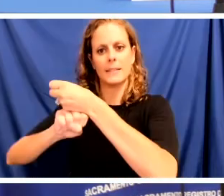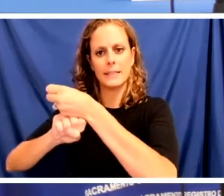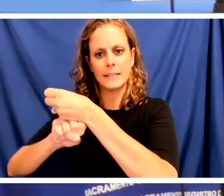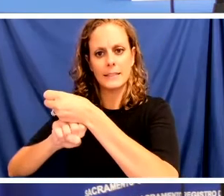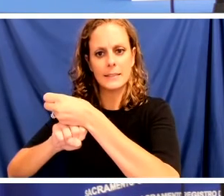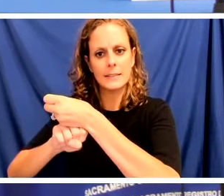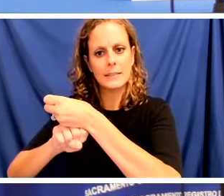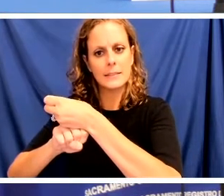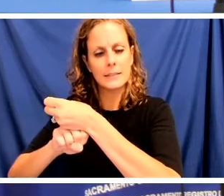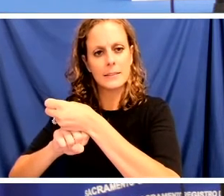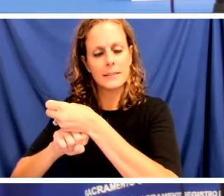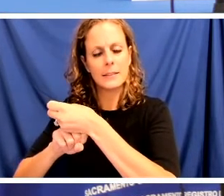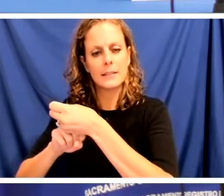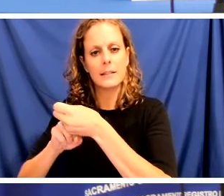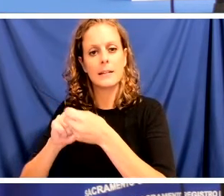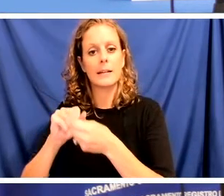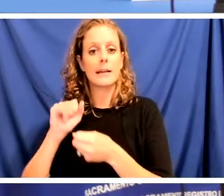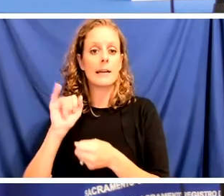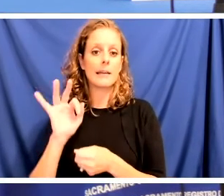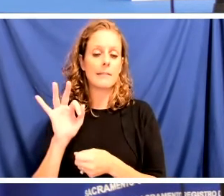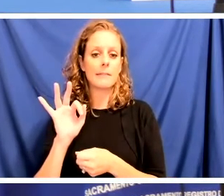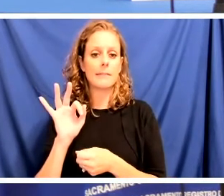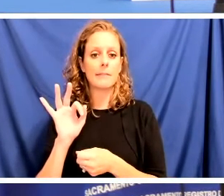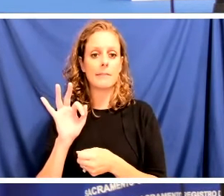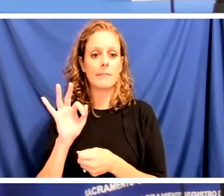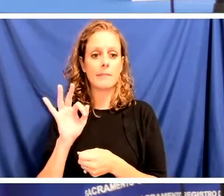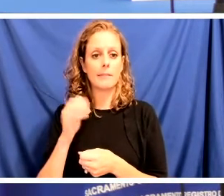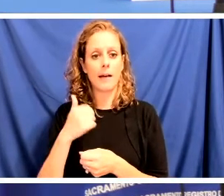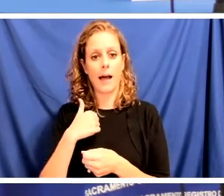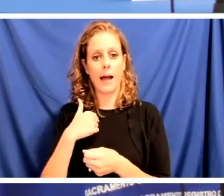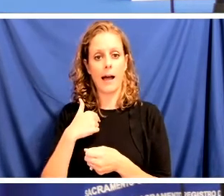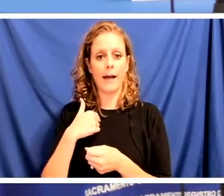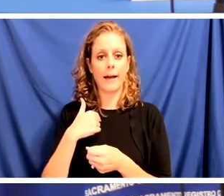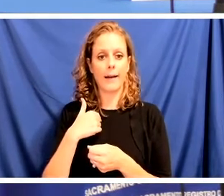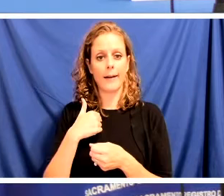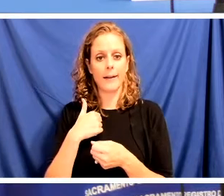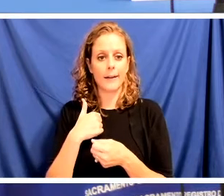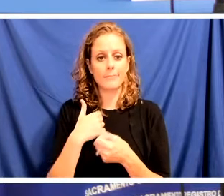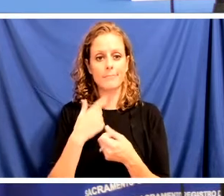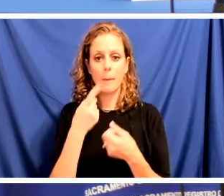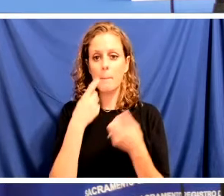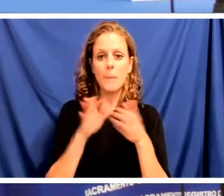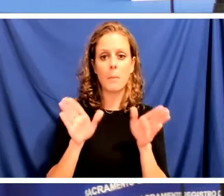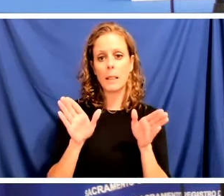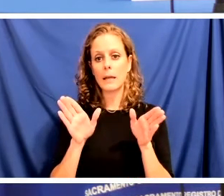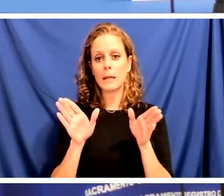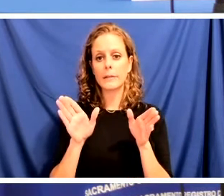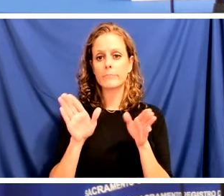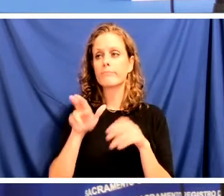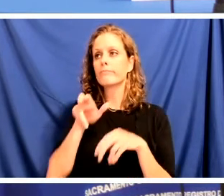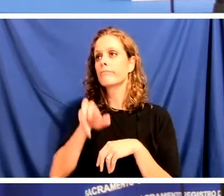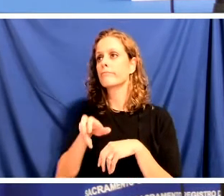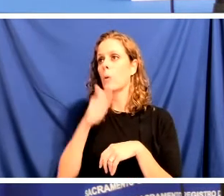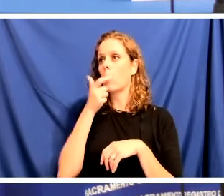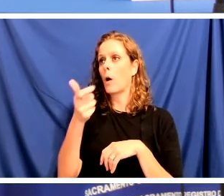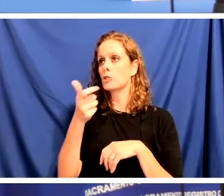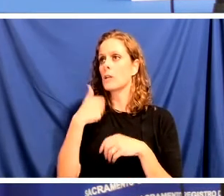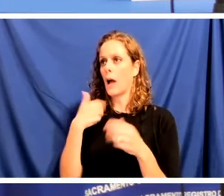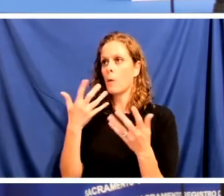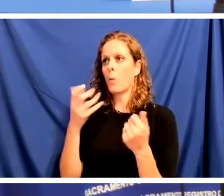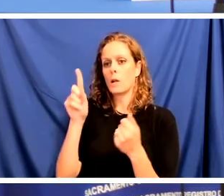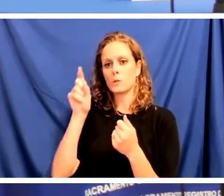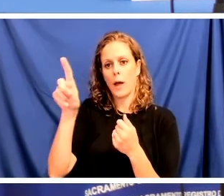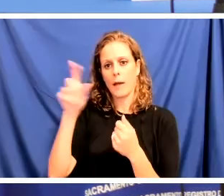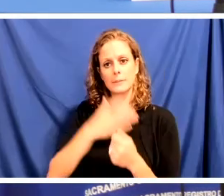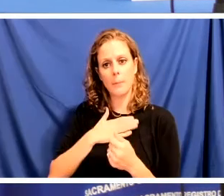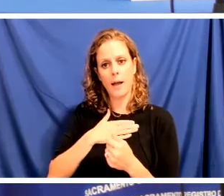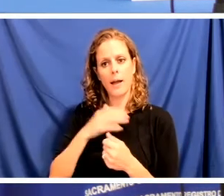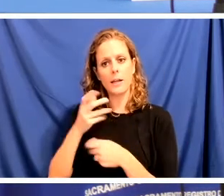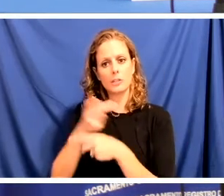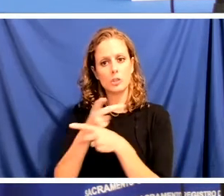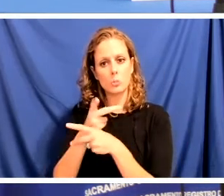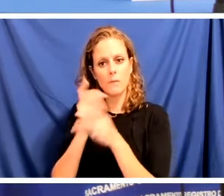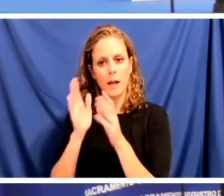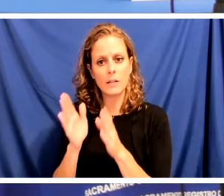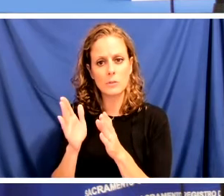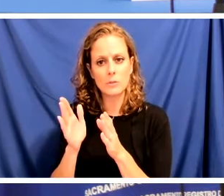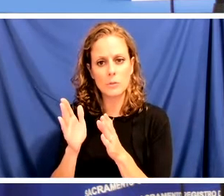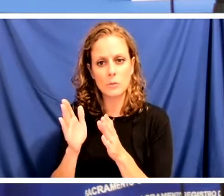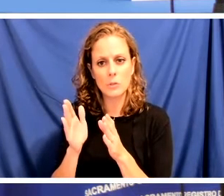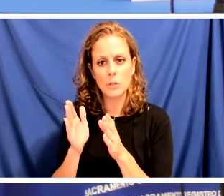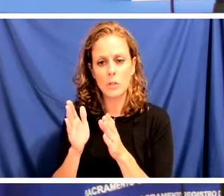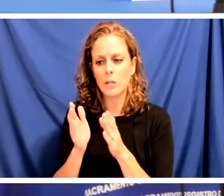SacGov: If I were just you know, in the audience state asking my Supervisor, the same question i'd want to understand how that can be but be best preserved.